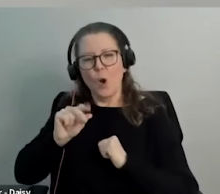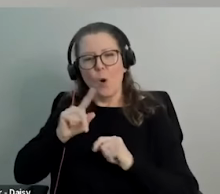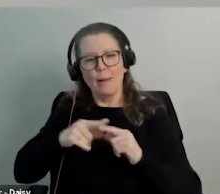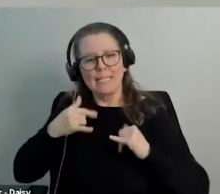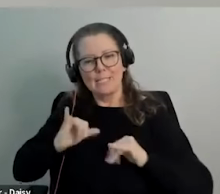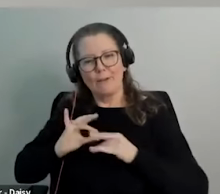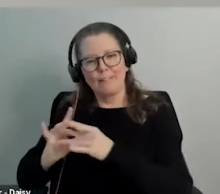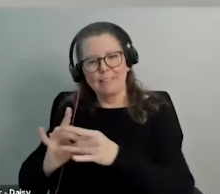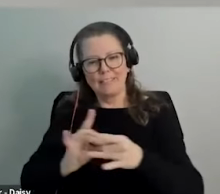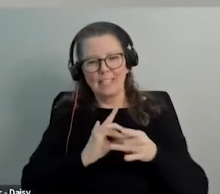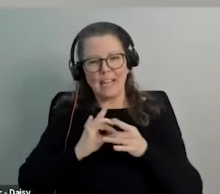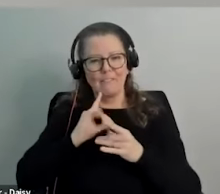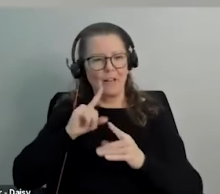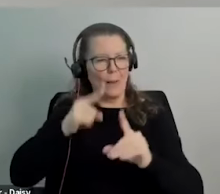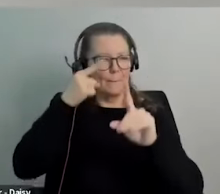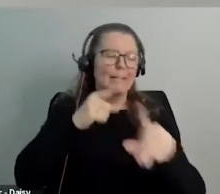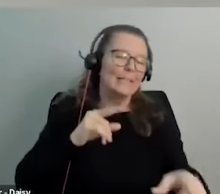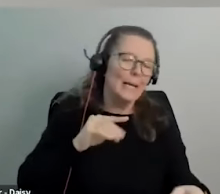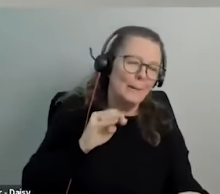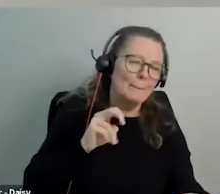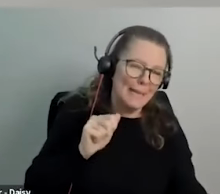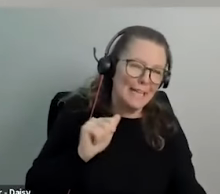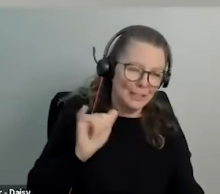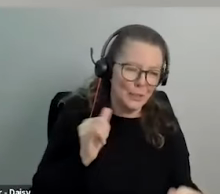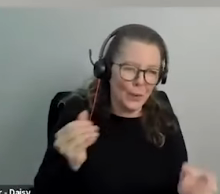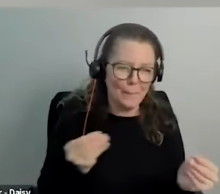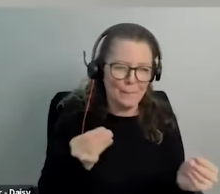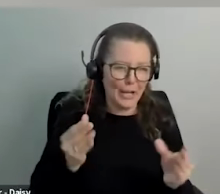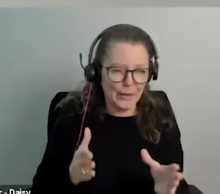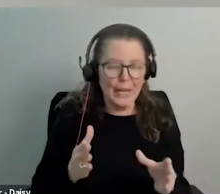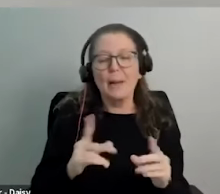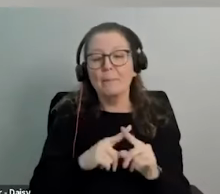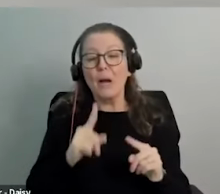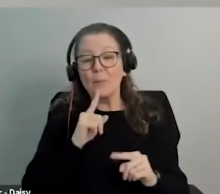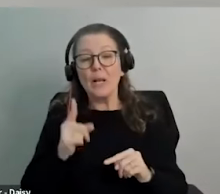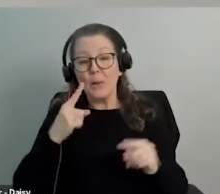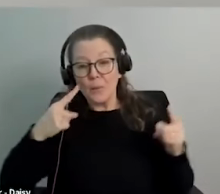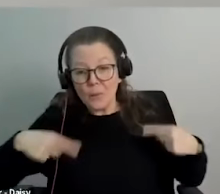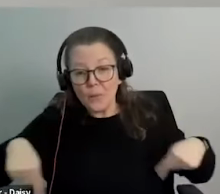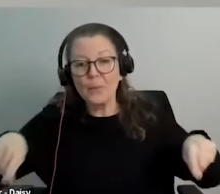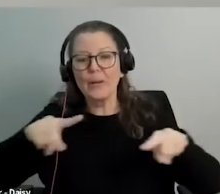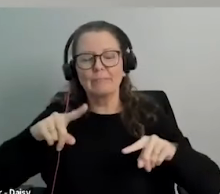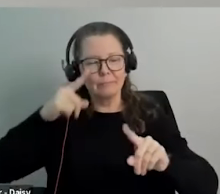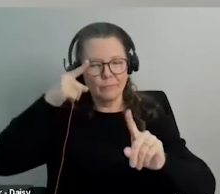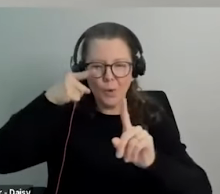And of course, Meena as well, as our wonderful moderator, we're connected. We are all marching towards the same goal,